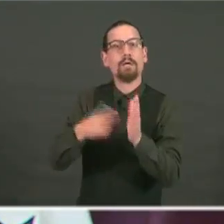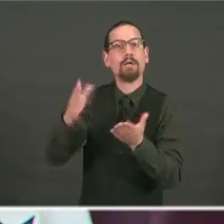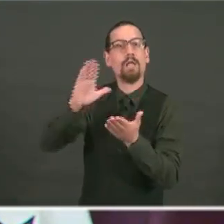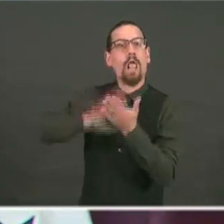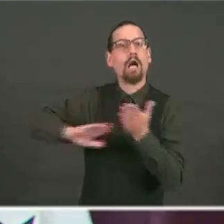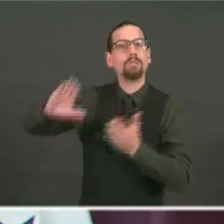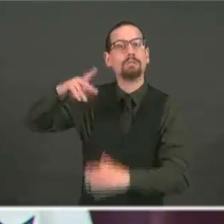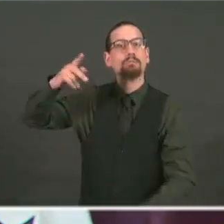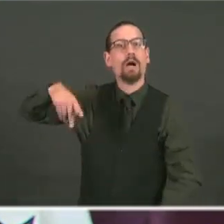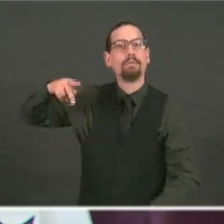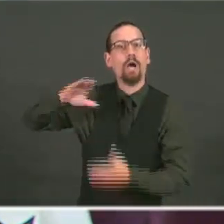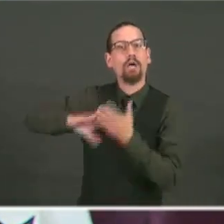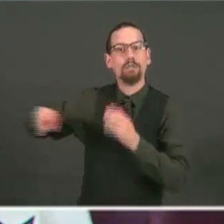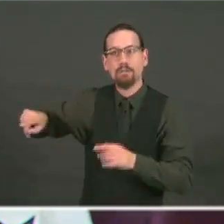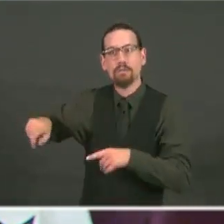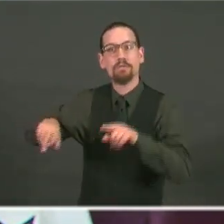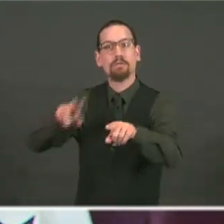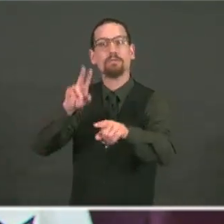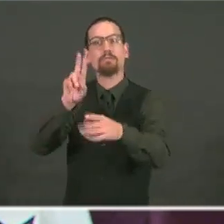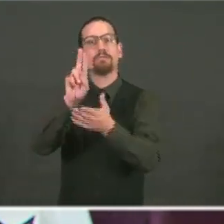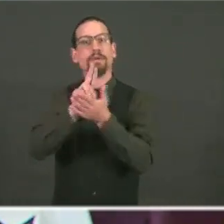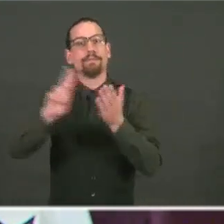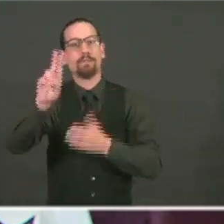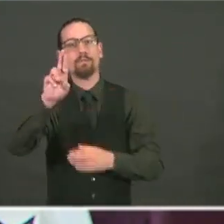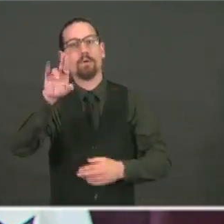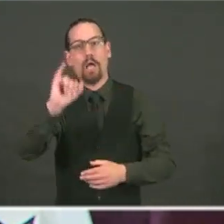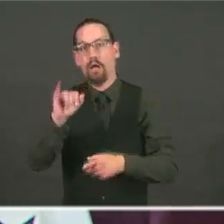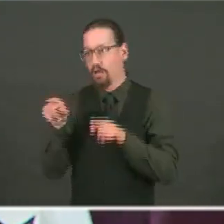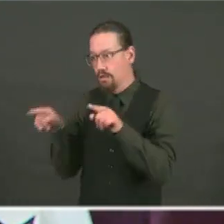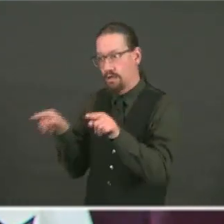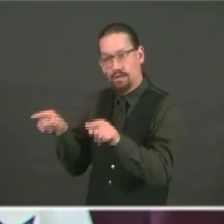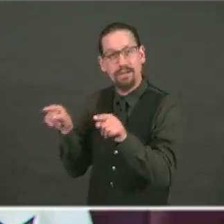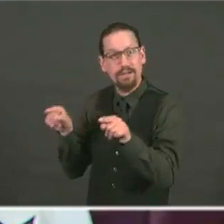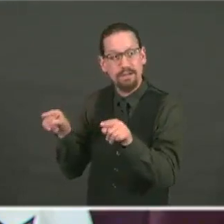AS I MENTIONED BECAUSE OF THE